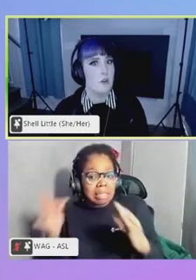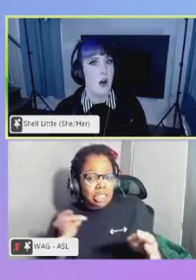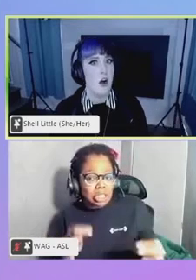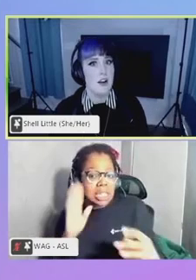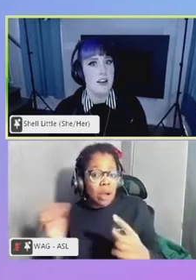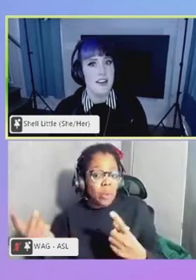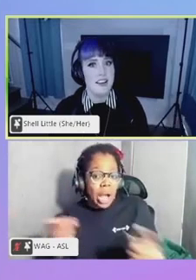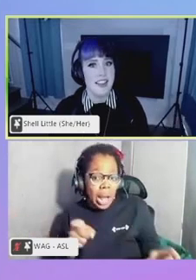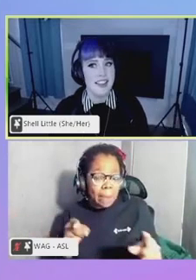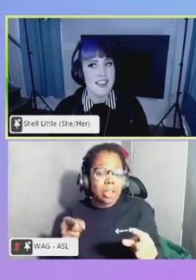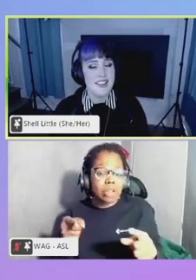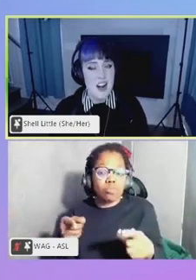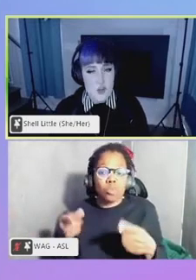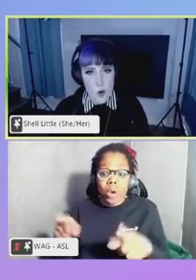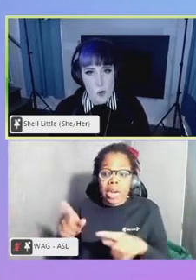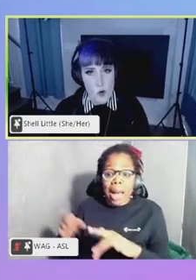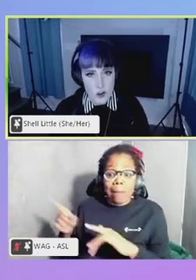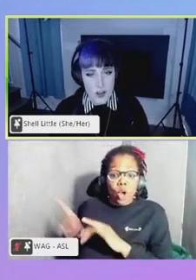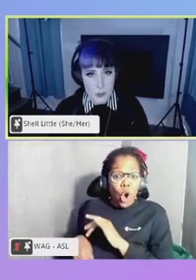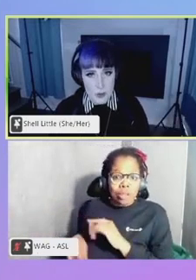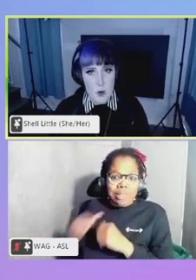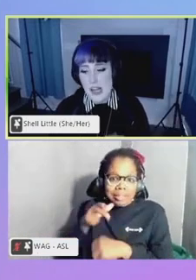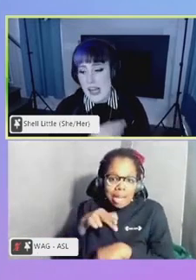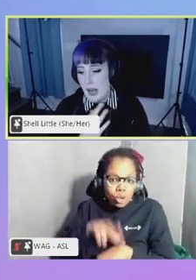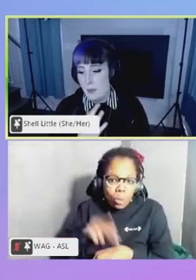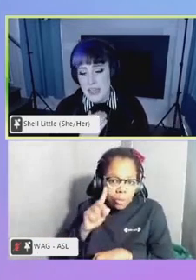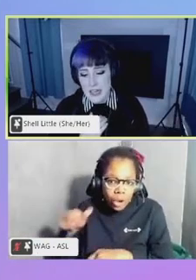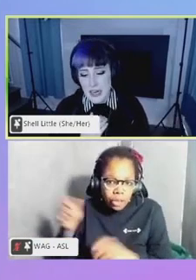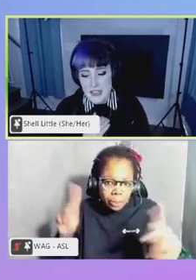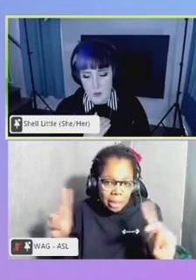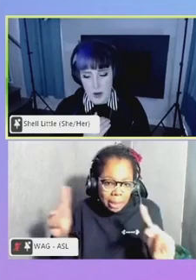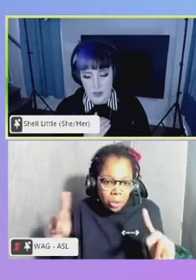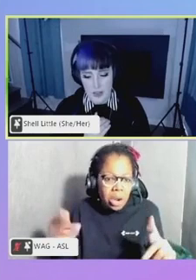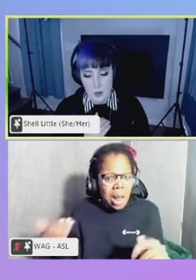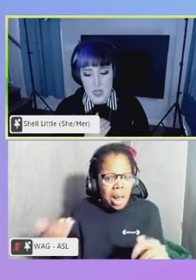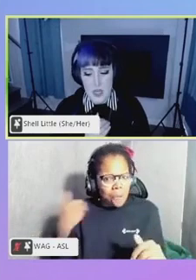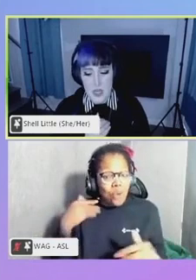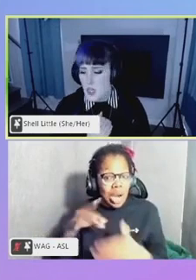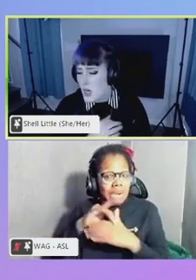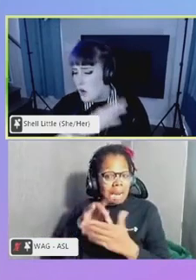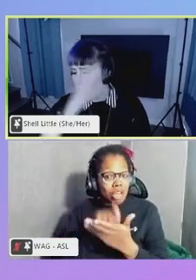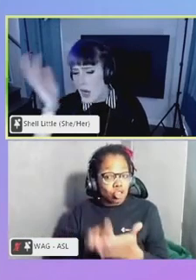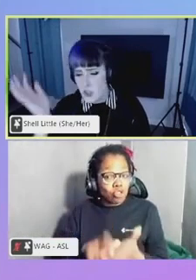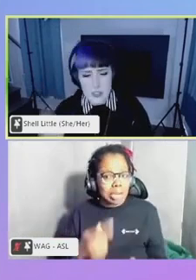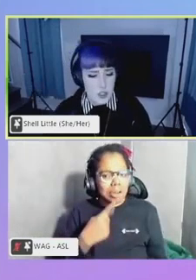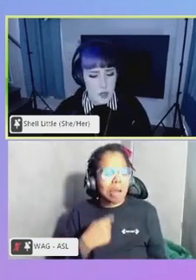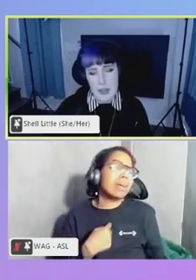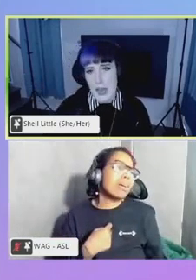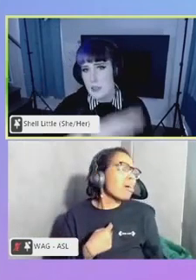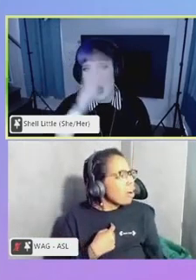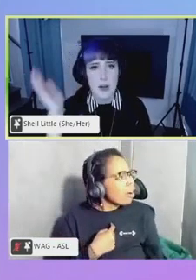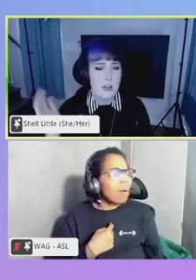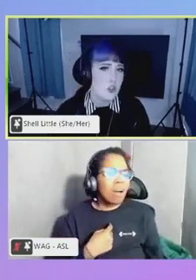should fear taking time off. When it comes to accessibility, I personally have been afraid to take time off, afraid of the decisions that will be made while I'm